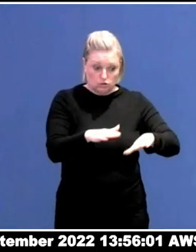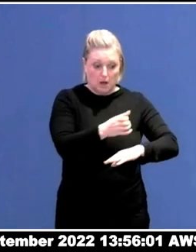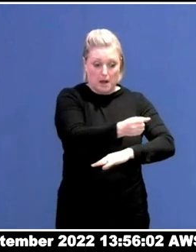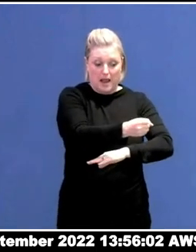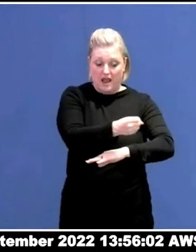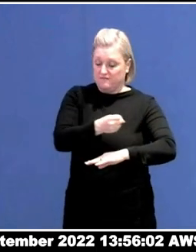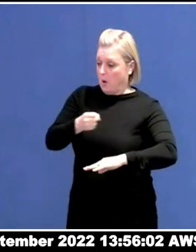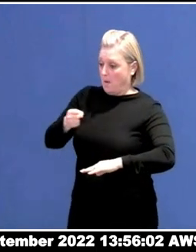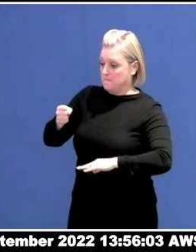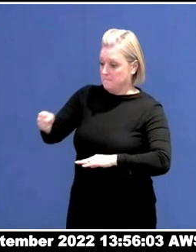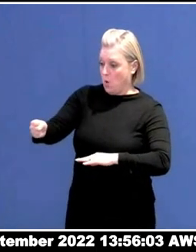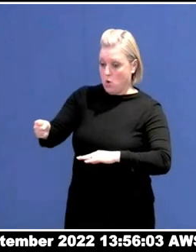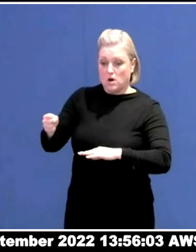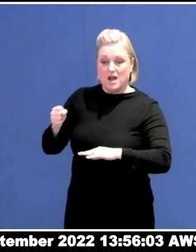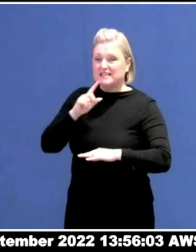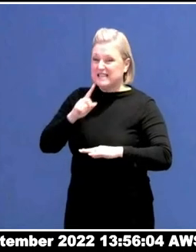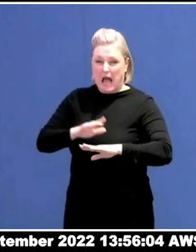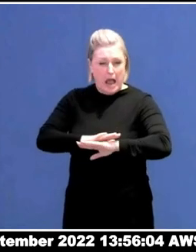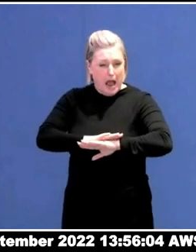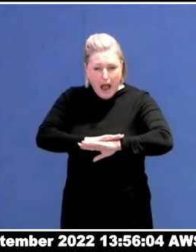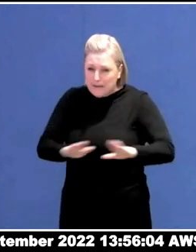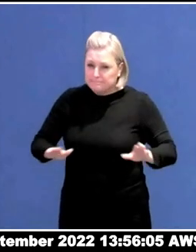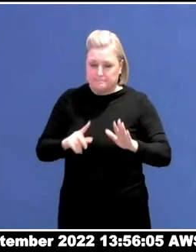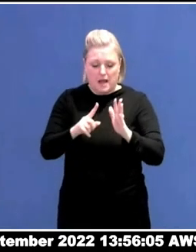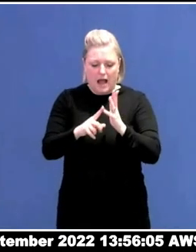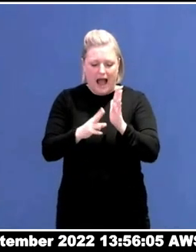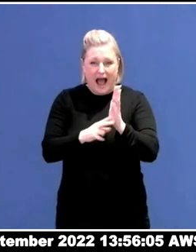be a good start. The Inspector of - Custodial Services.